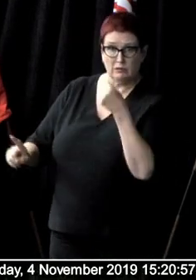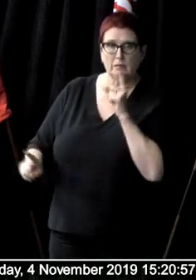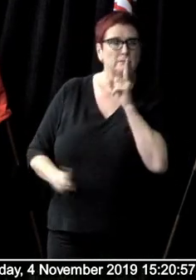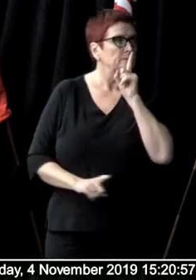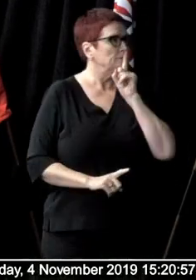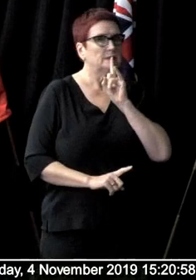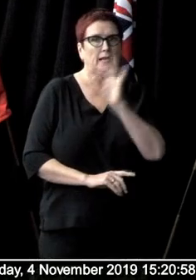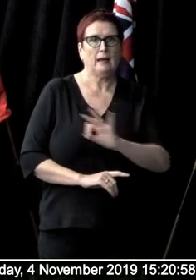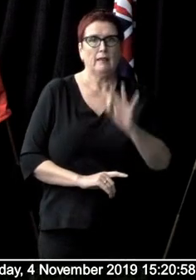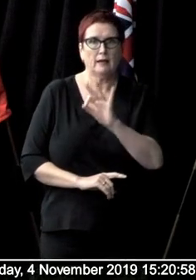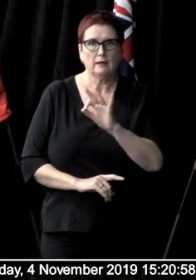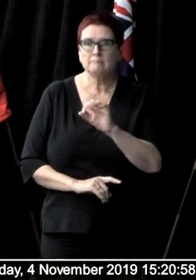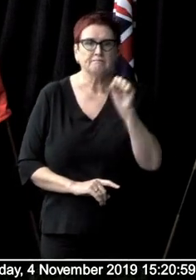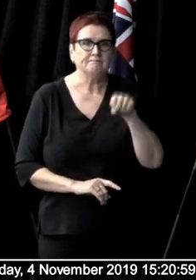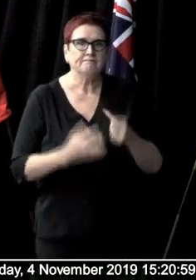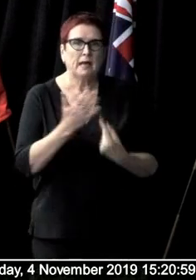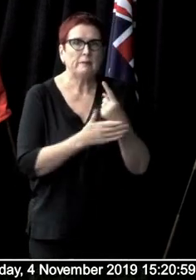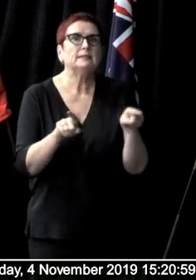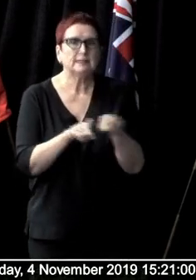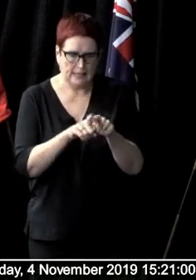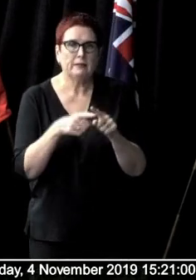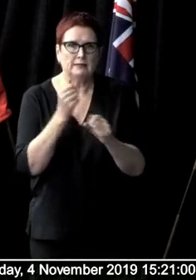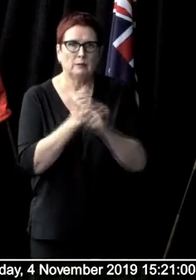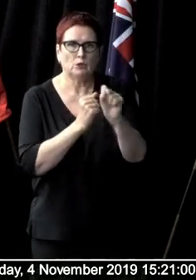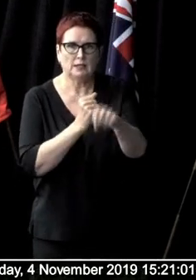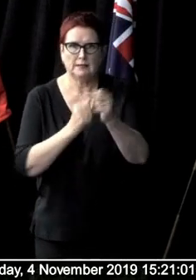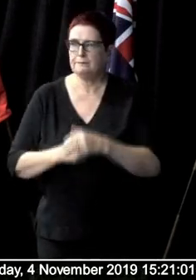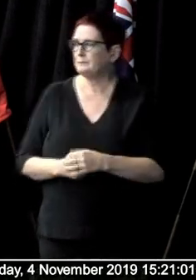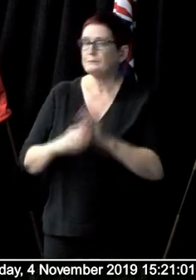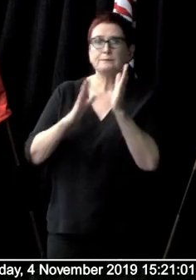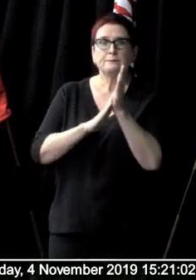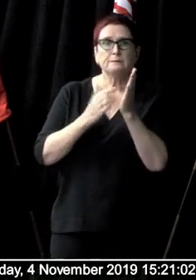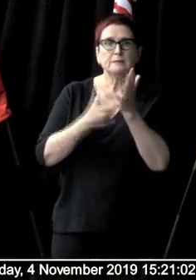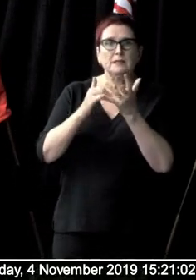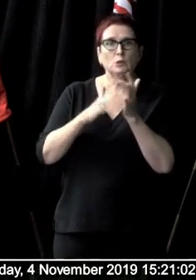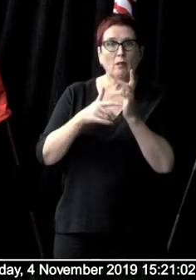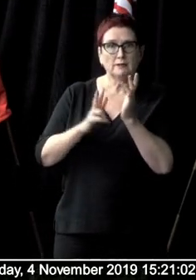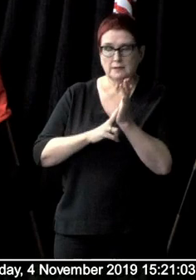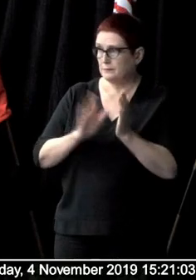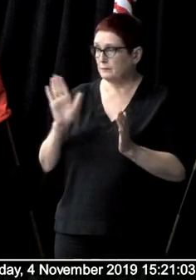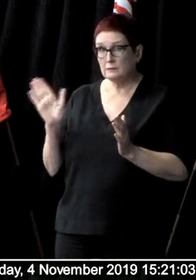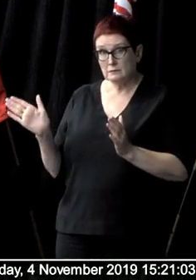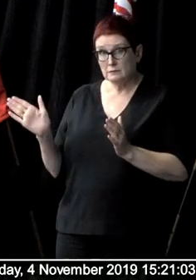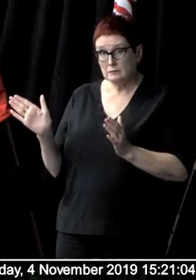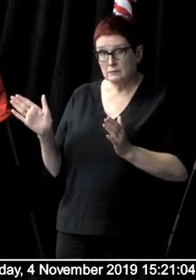Same case. Mrs Wilson, is your experience consistent or otherwise with what